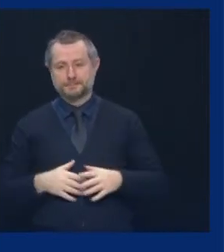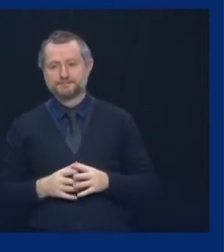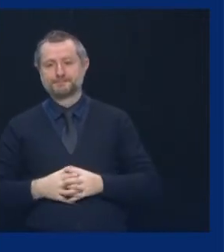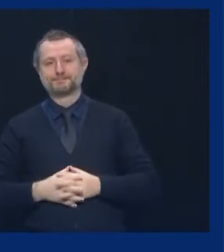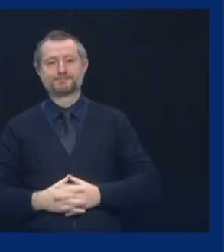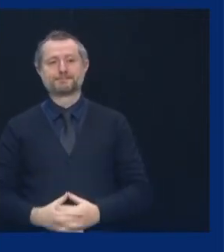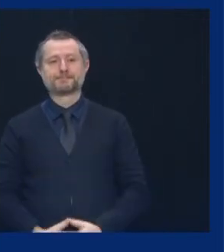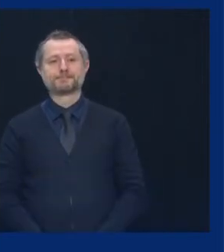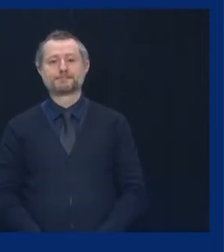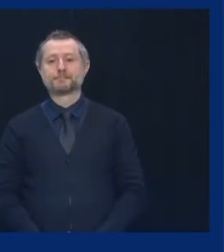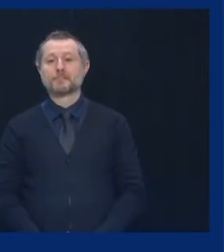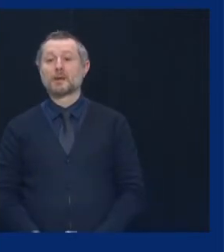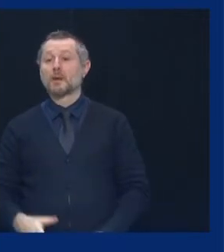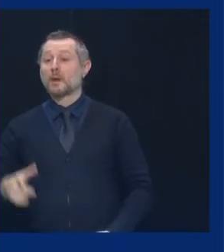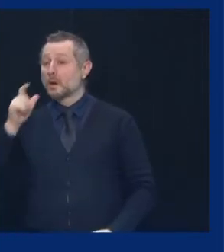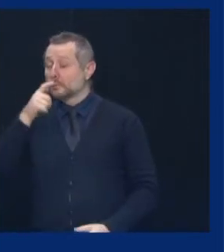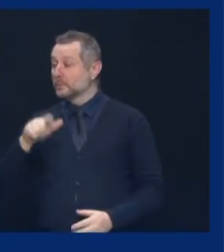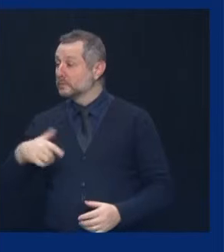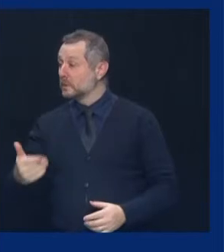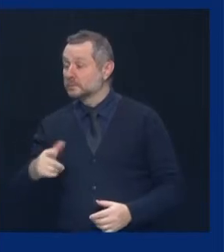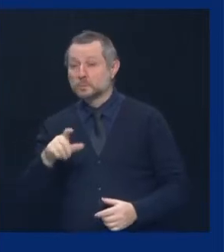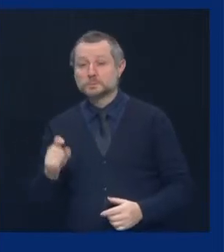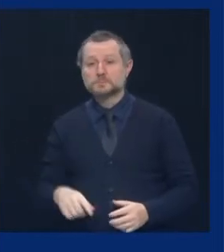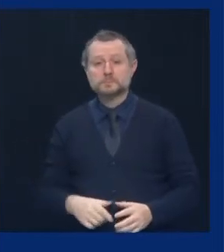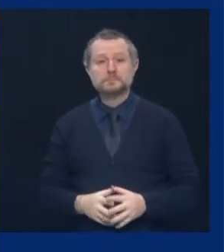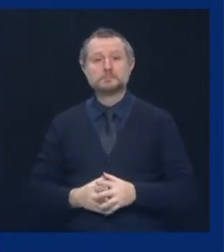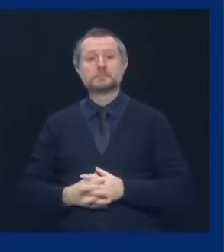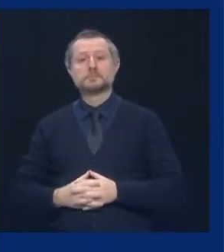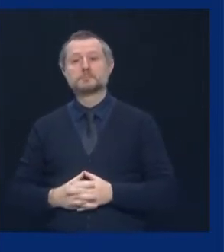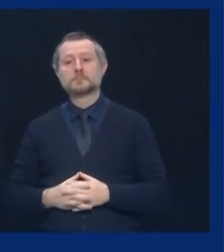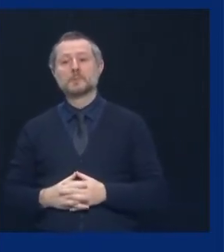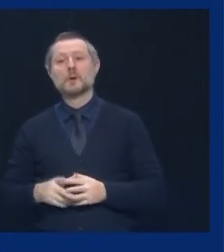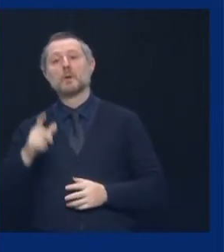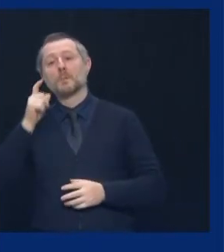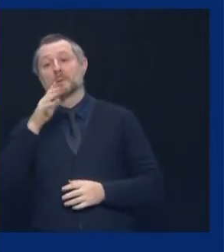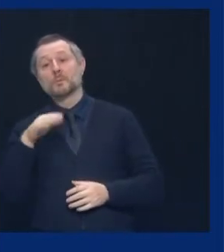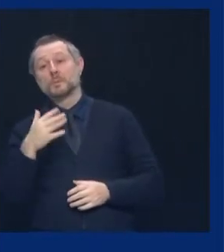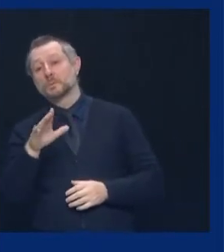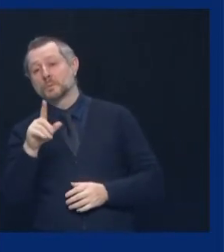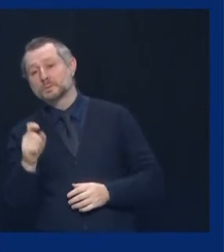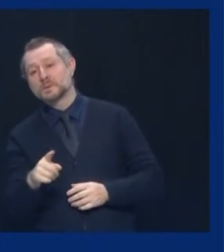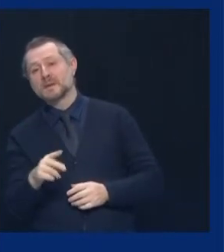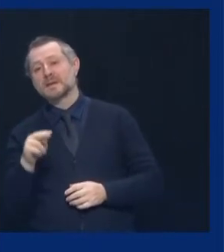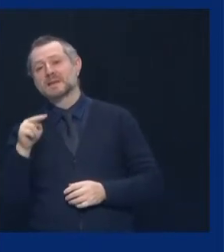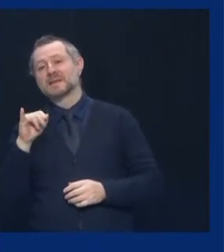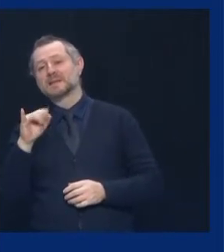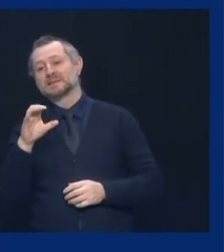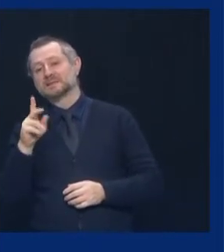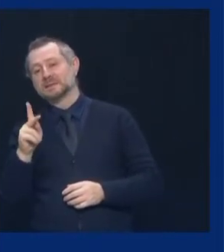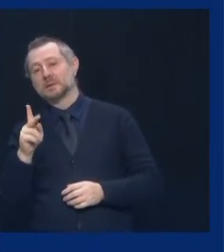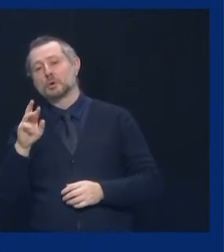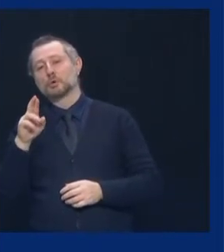SO NOTHING IS FINAL. TO SAY IT CONCISELY.